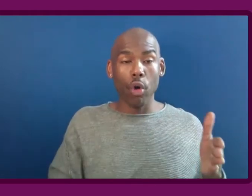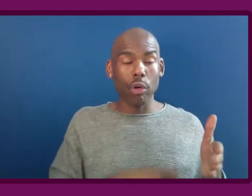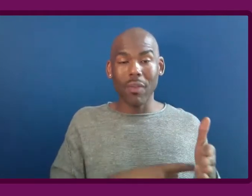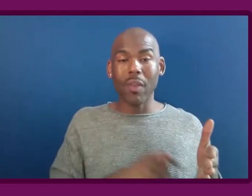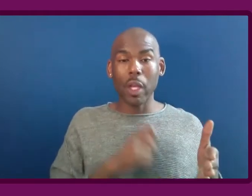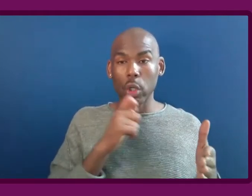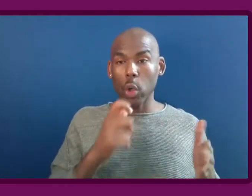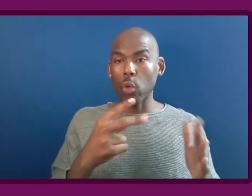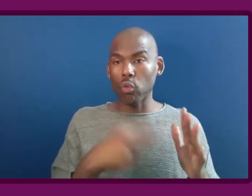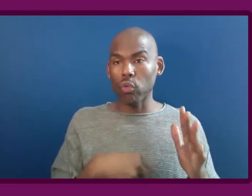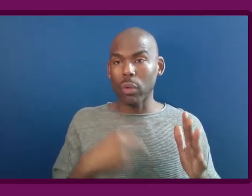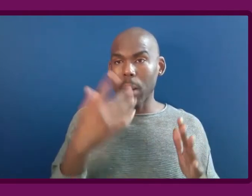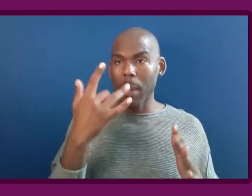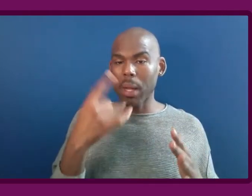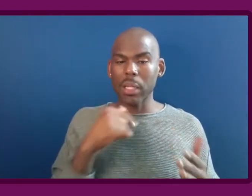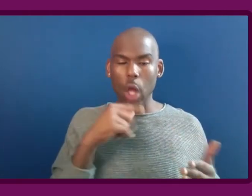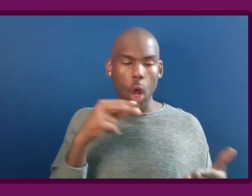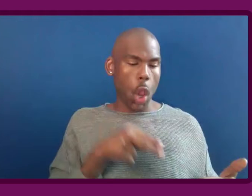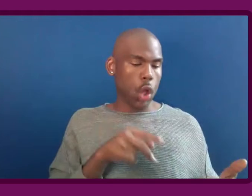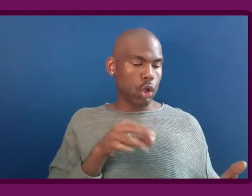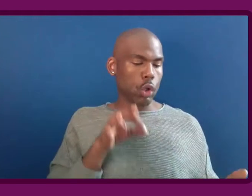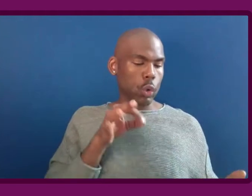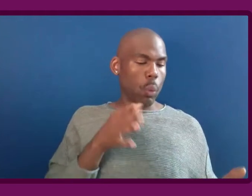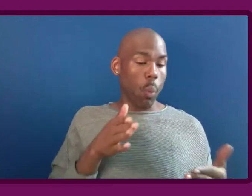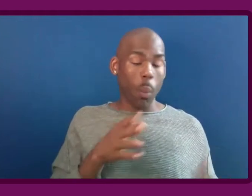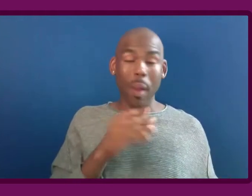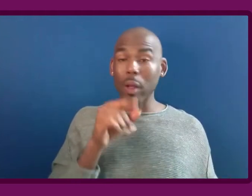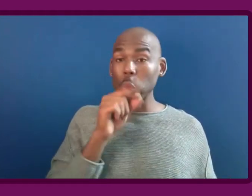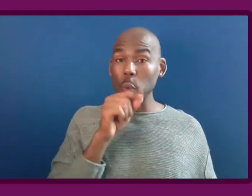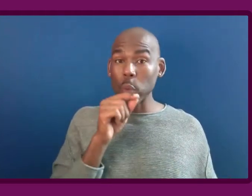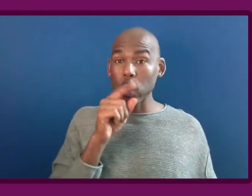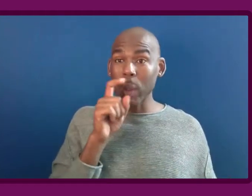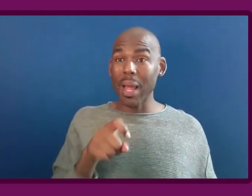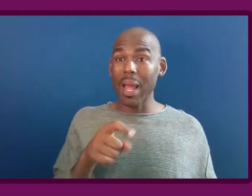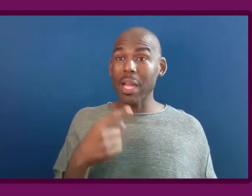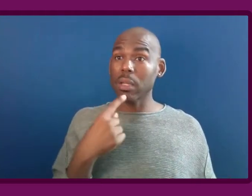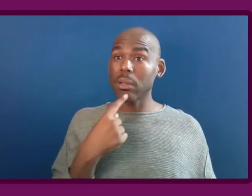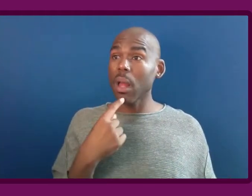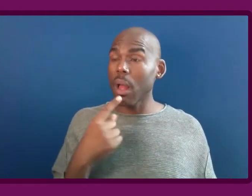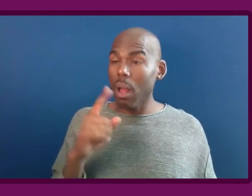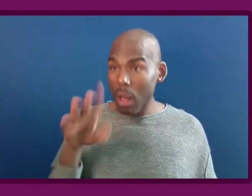don't read, just because they look a certain way. Now Twitter has to tell us, "Do you want to read